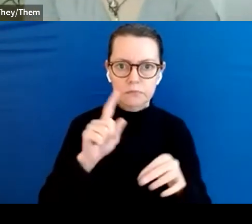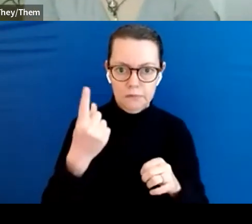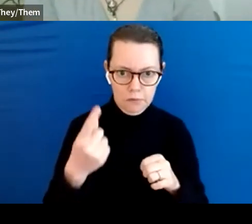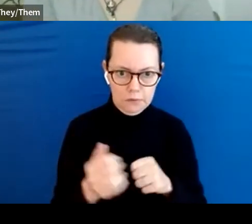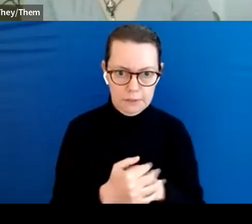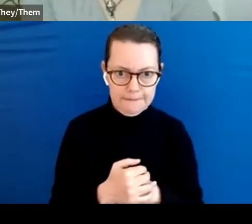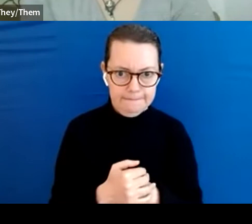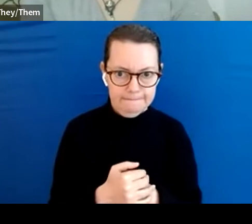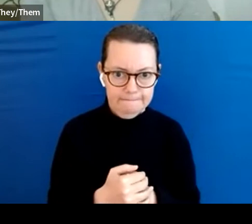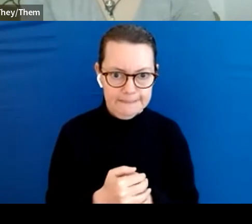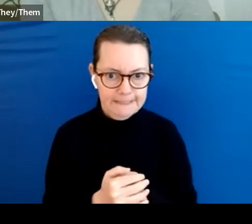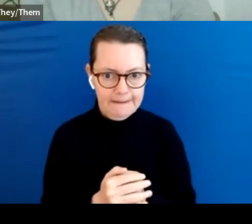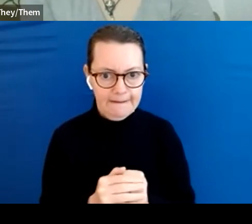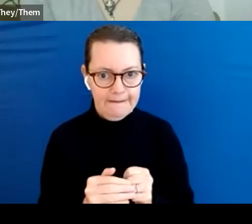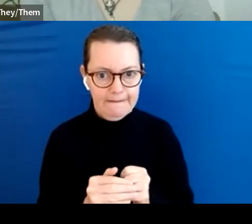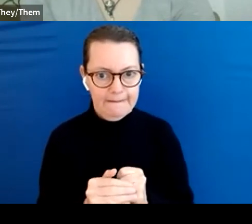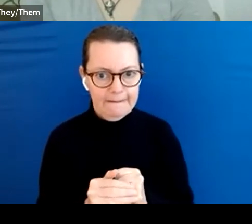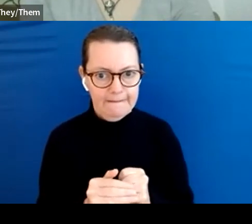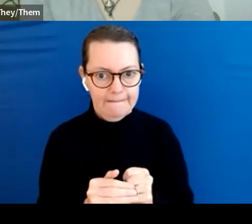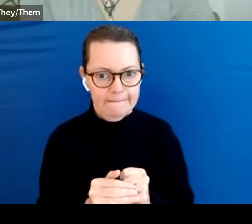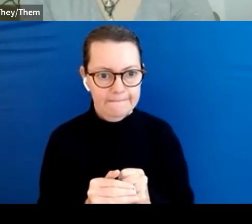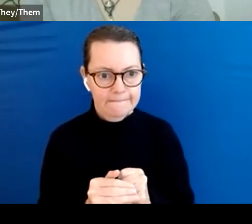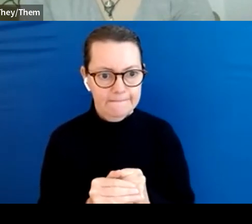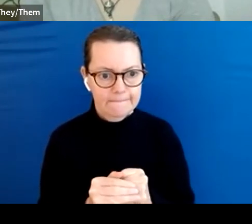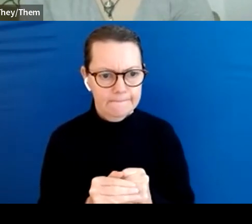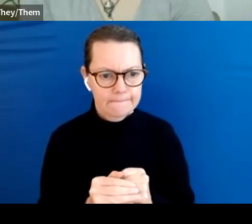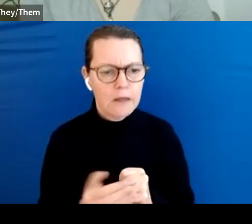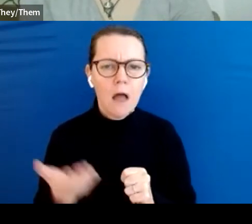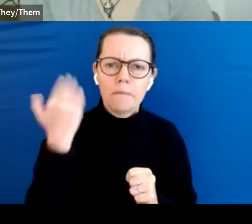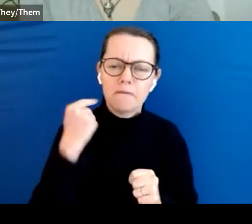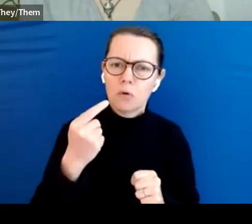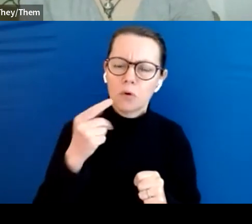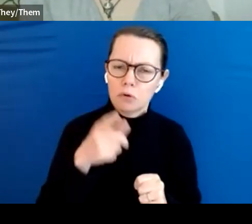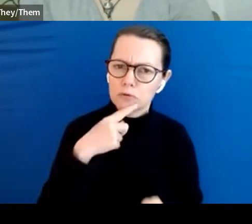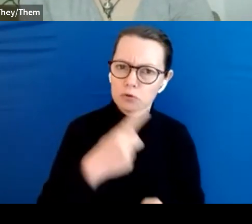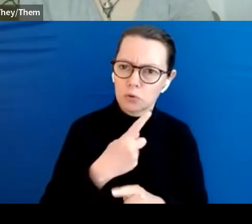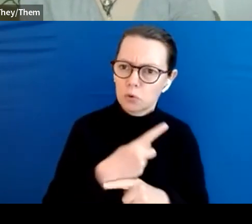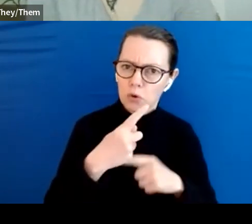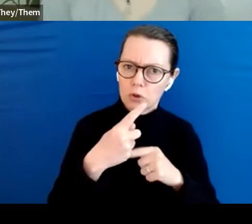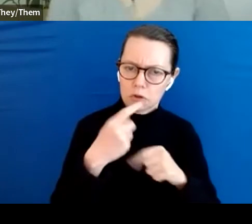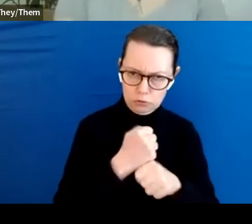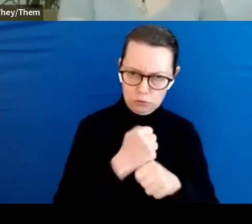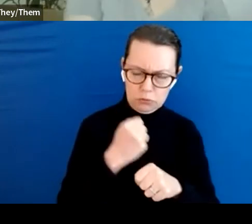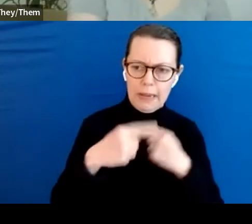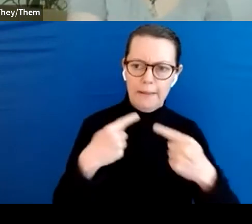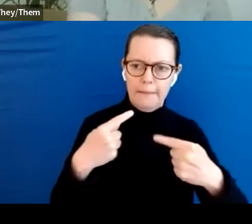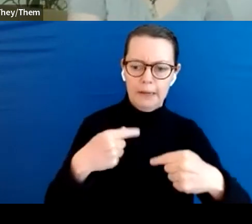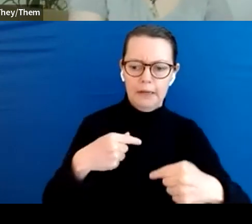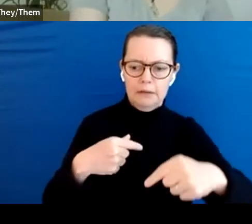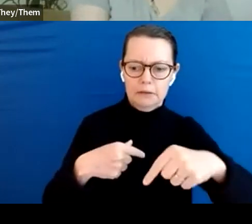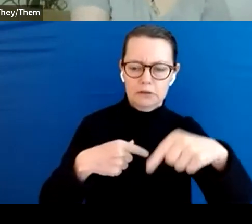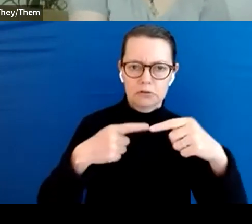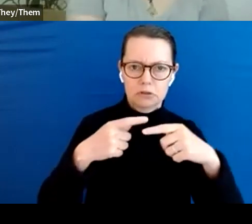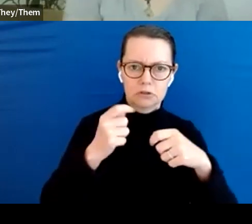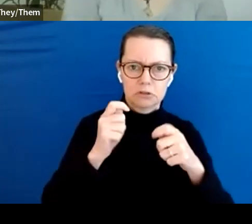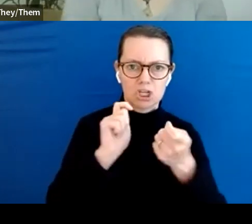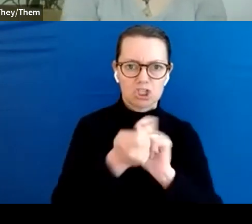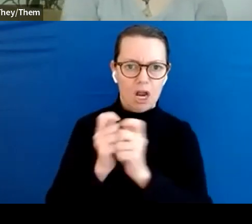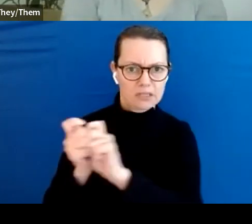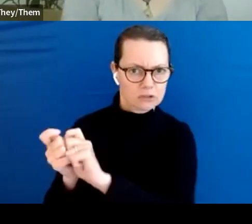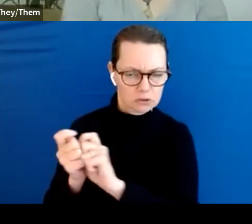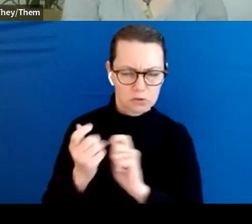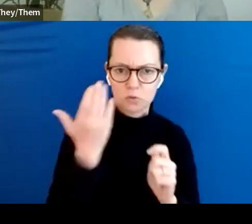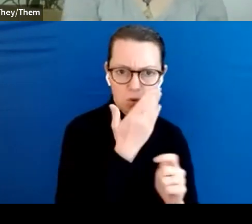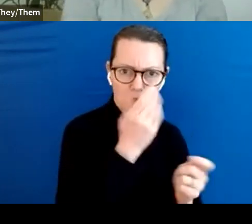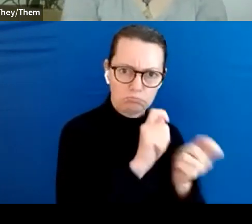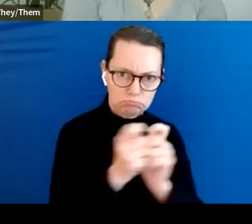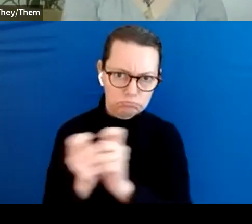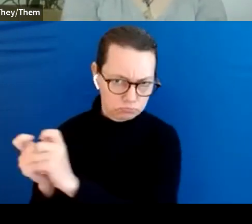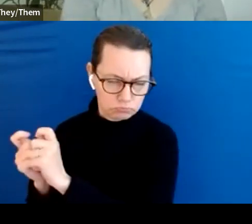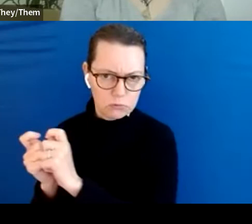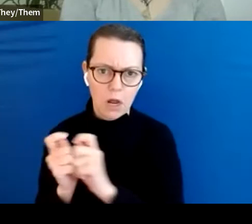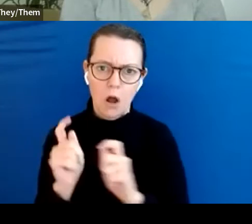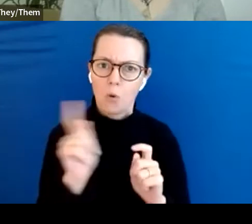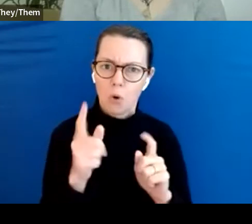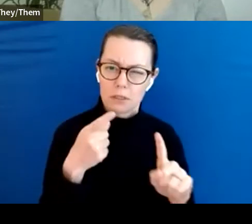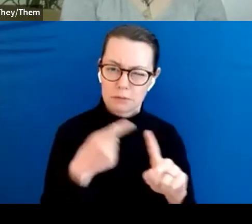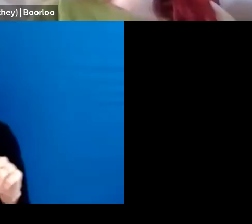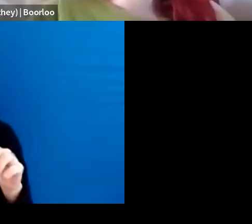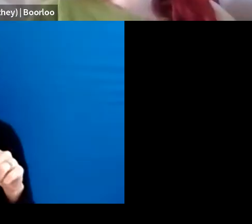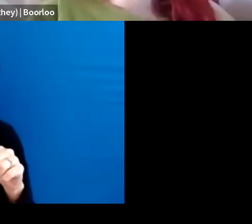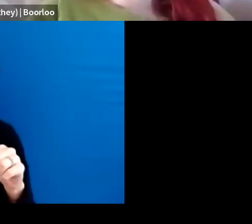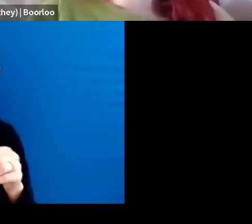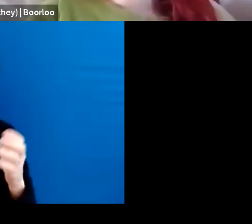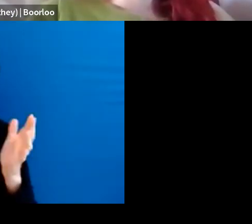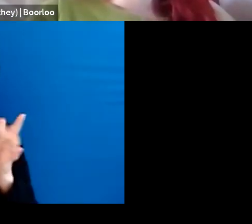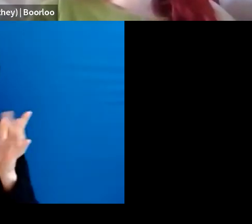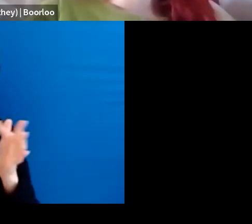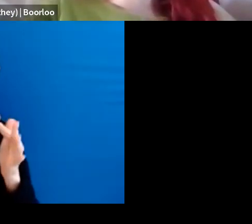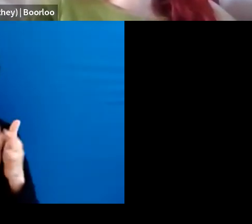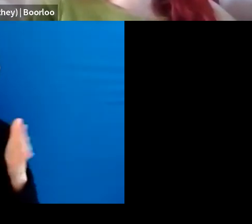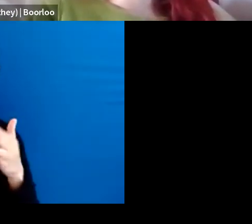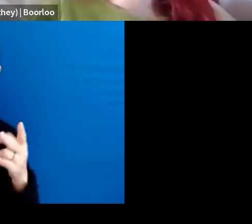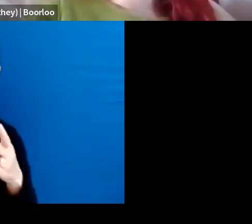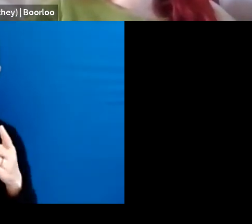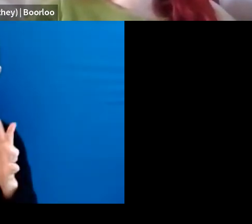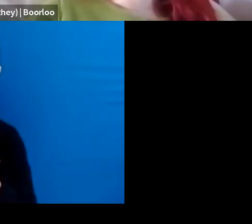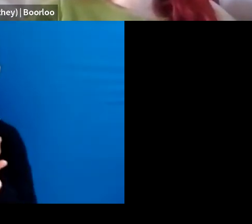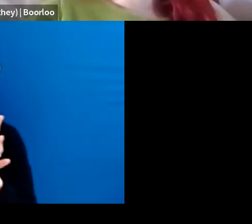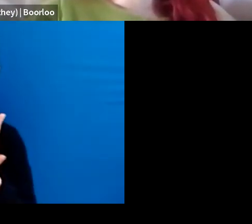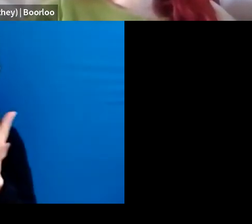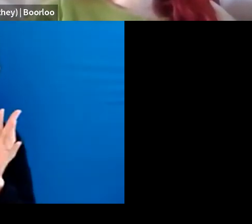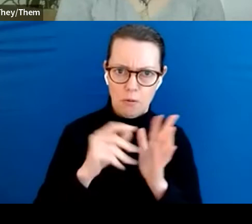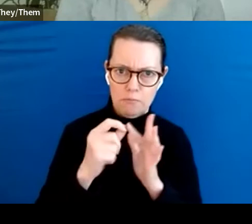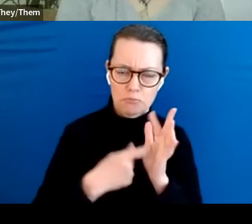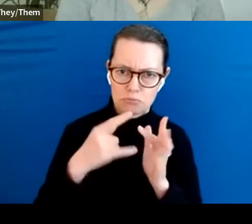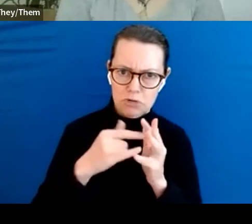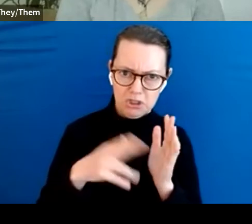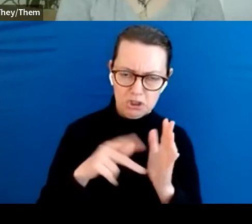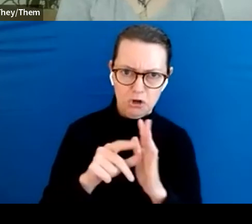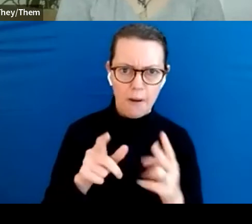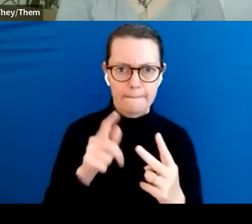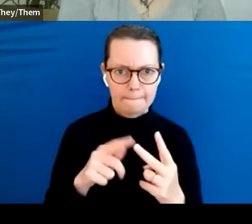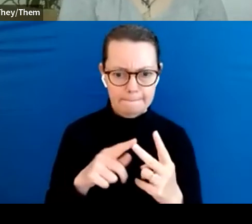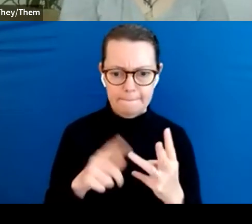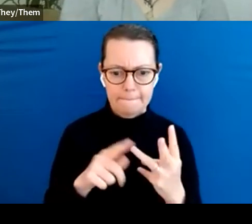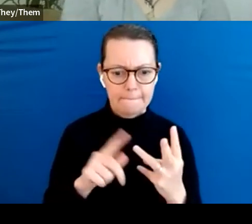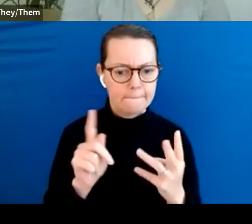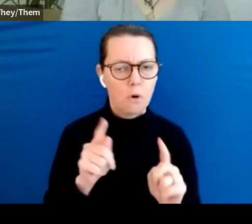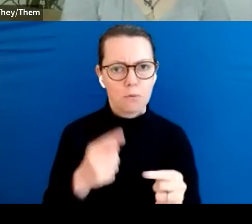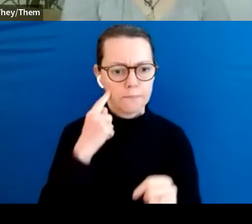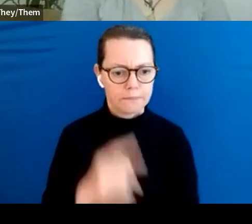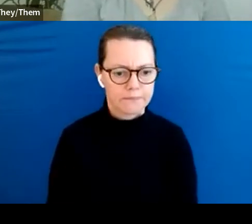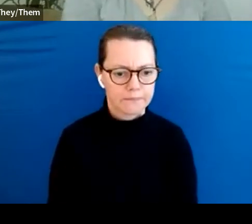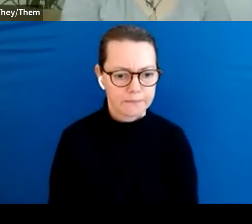But I'm conscious that I'm in the earlier topic, you talked to us about some of the different adjustments that have been made to your timetable, you were talking about decompression and and other things so I wanted to throw it to you to get your thoughts,